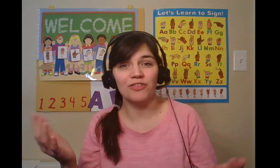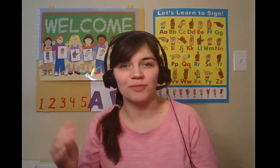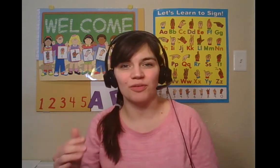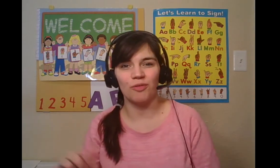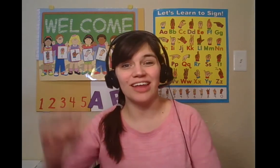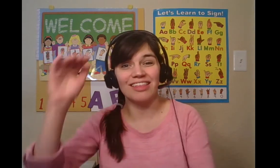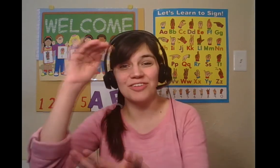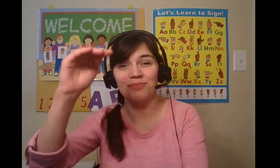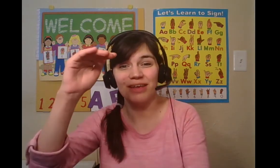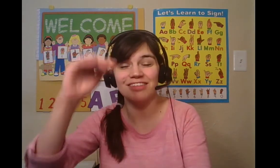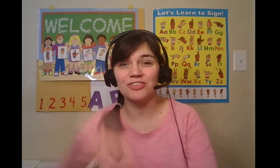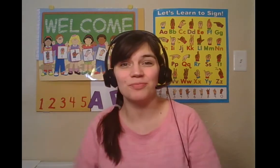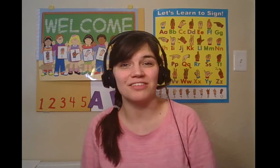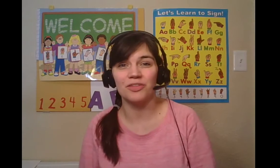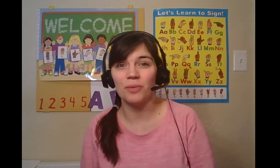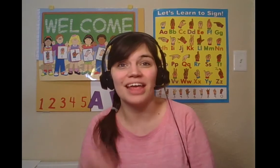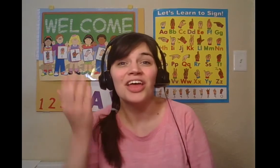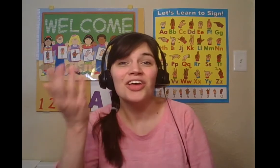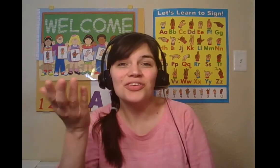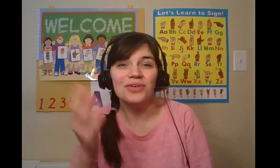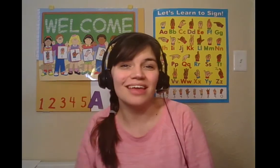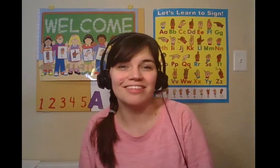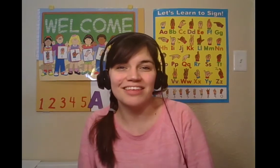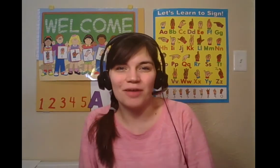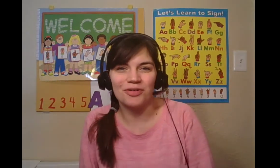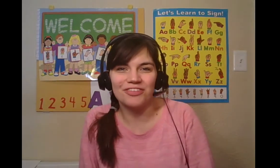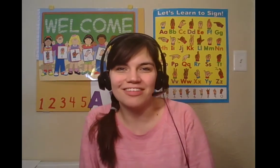someone and there's a big centerpiece in the way, you can't see that person